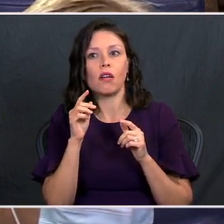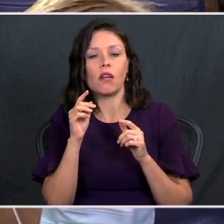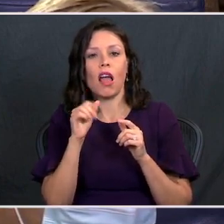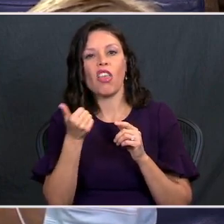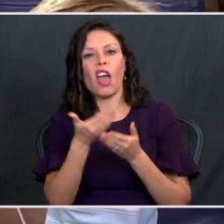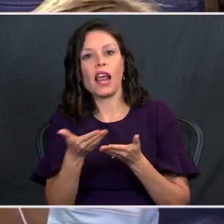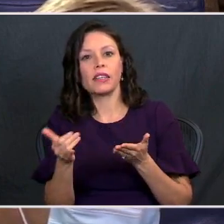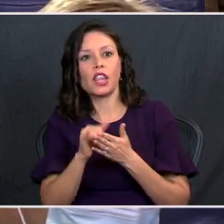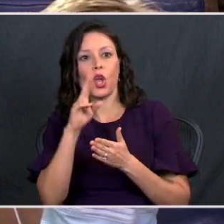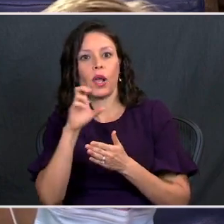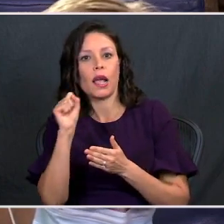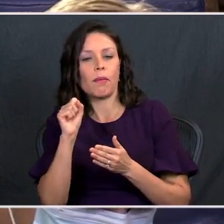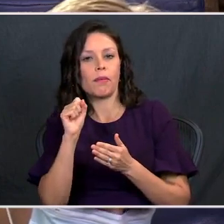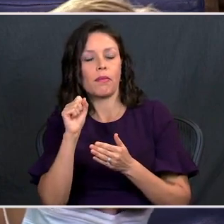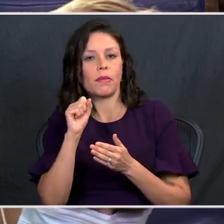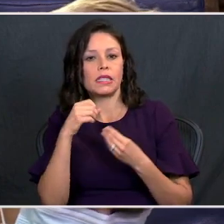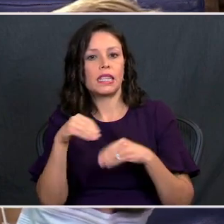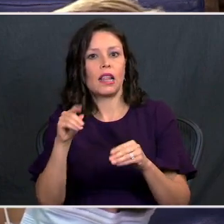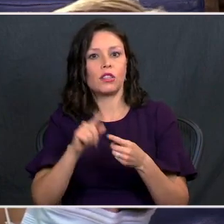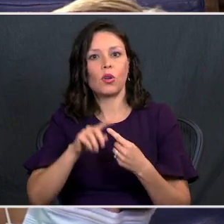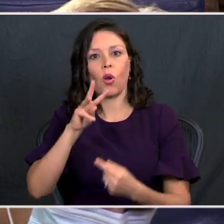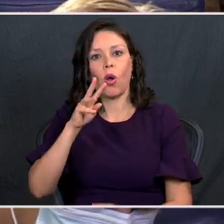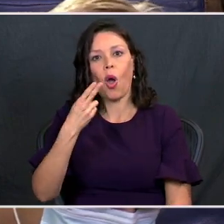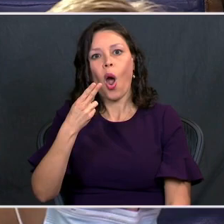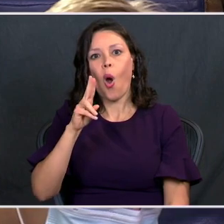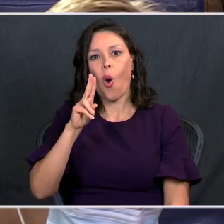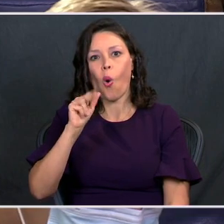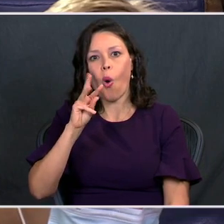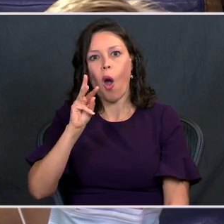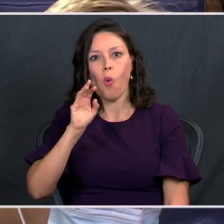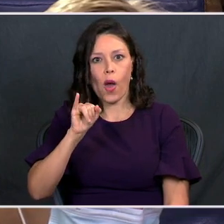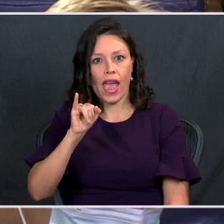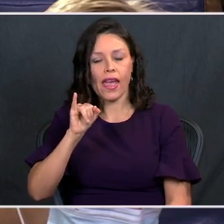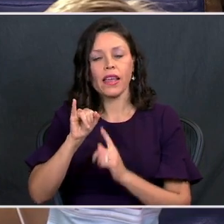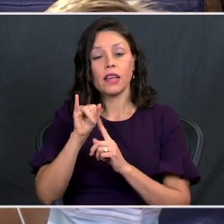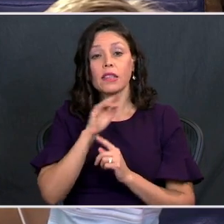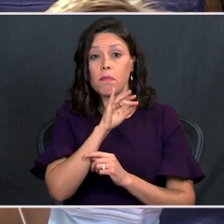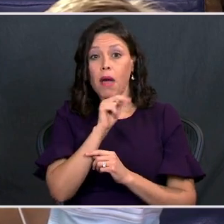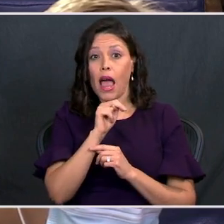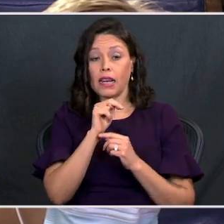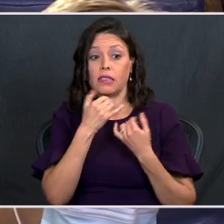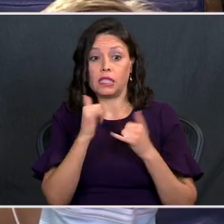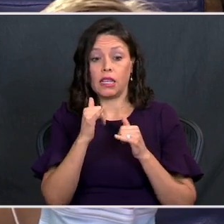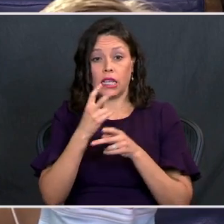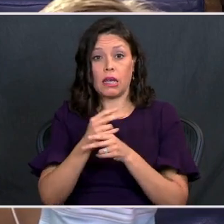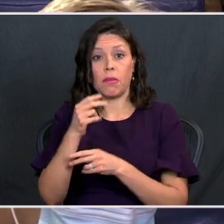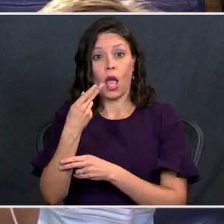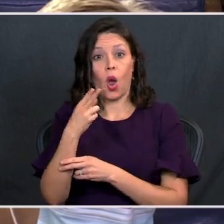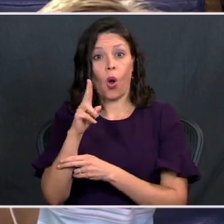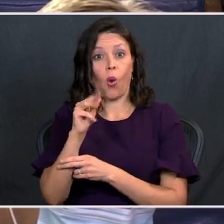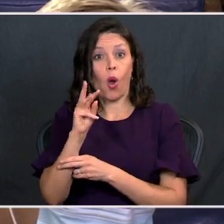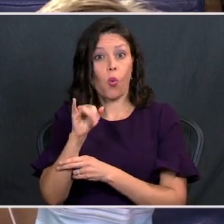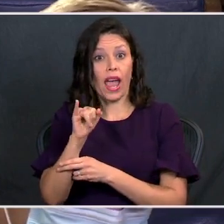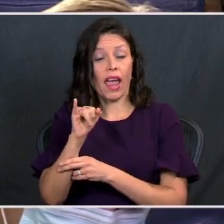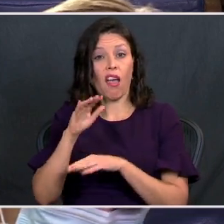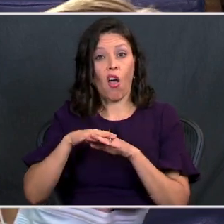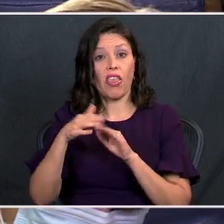that U.S. companies were selling to Huawei. Does the Biden administration plan to keep Huawei on the entity list and continue to enforce